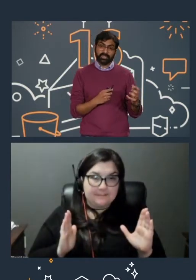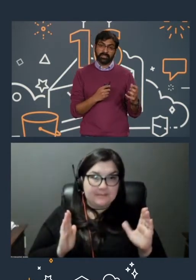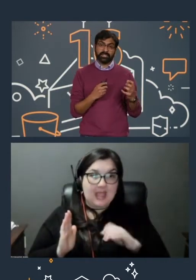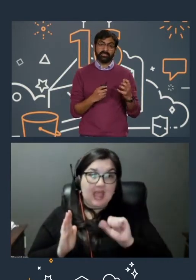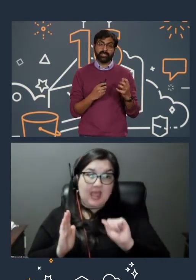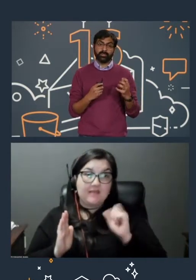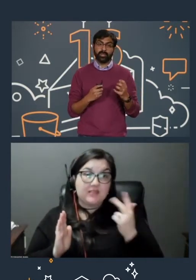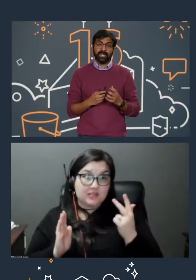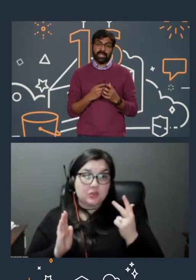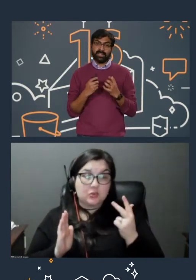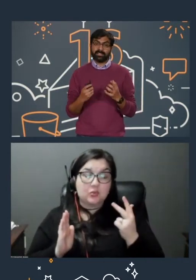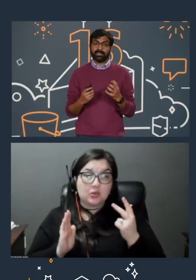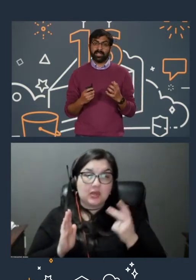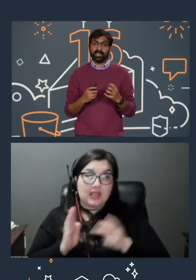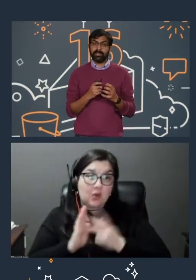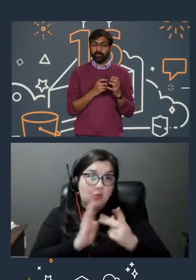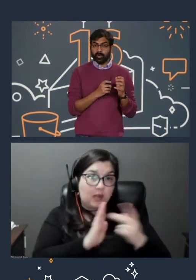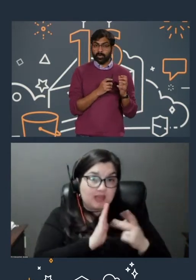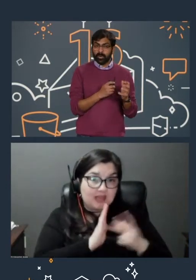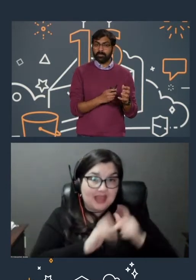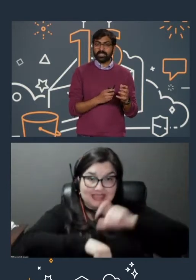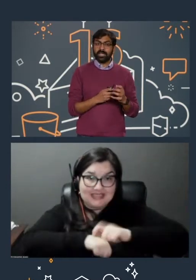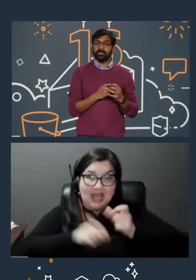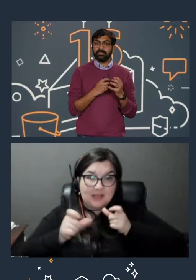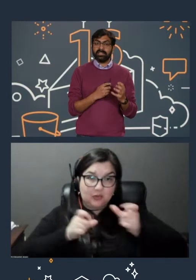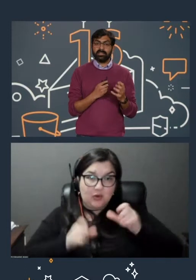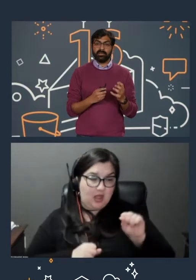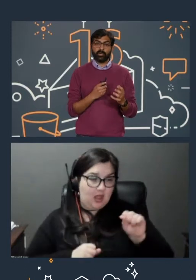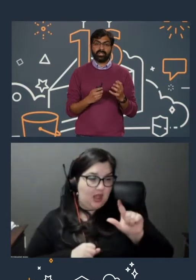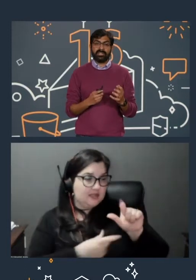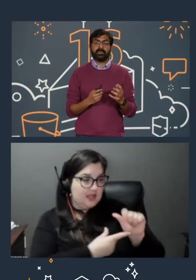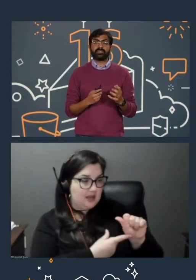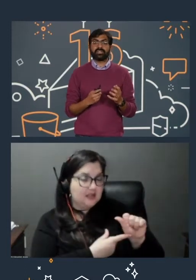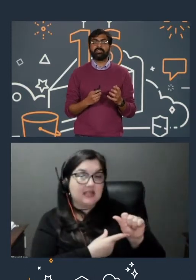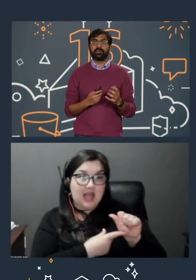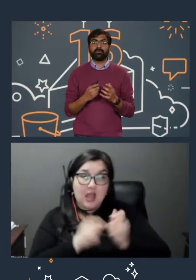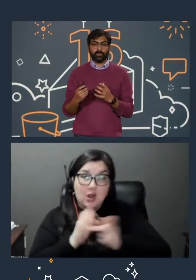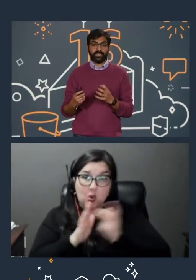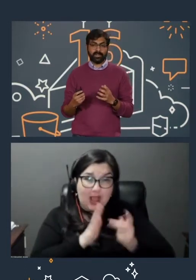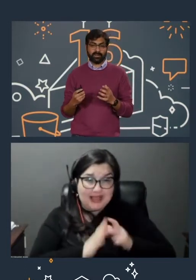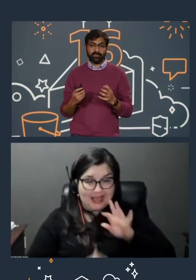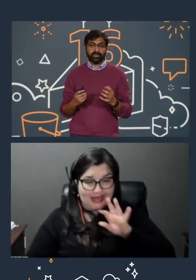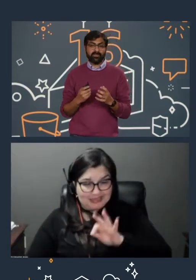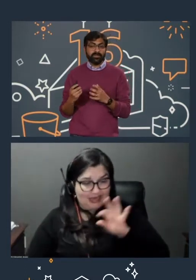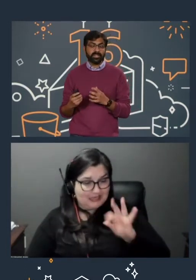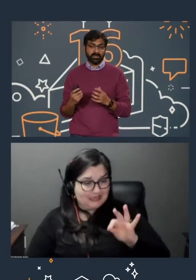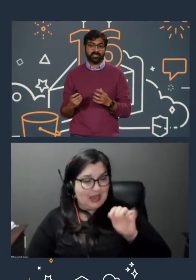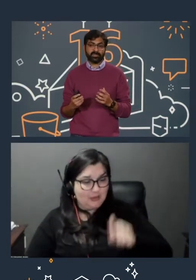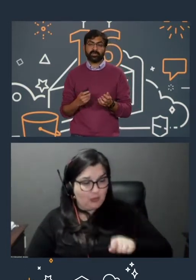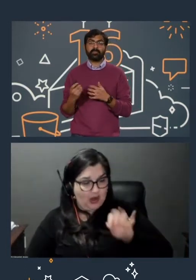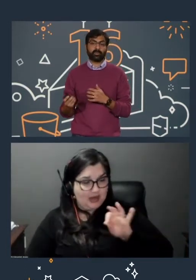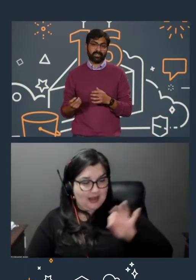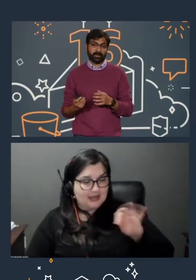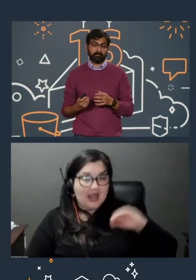that gives you an SLA where we replicate 99.99% of your data within 15 minutes of uploading them.